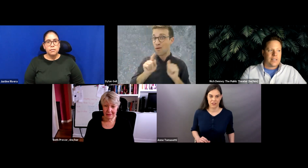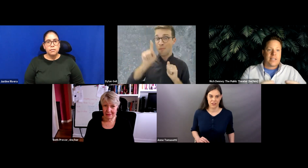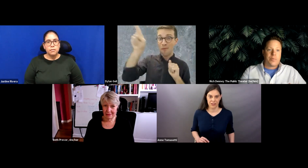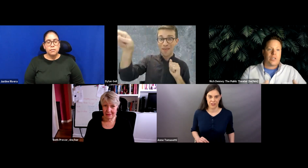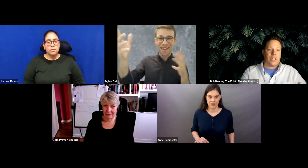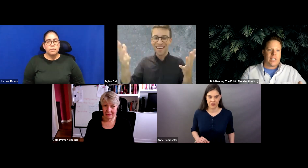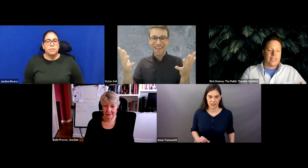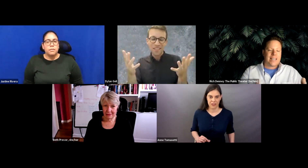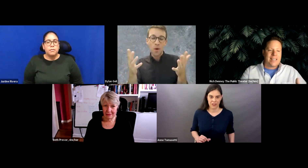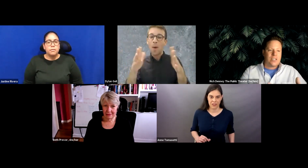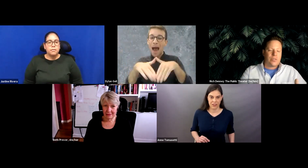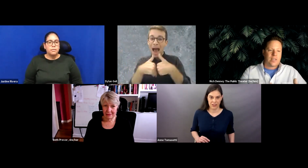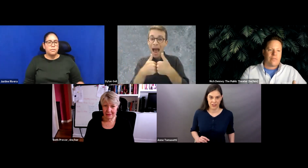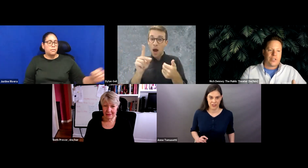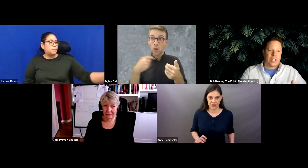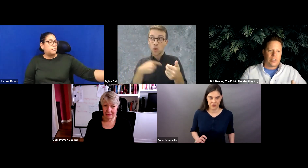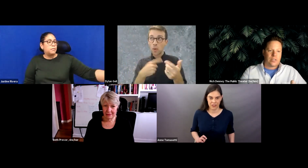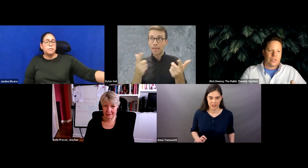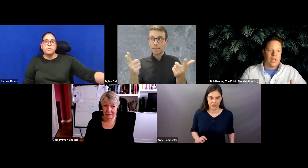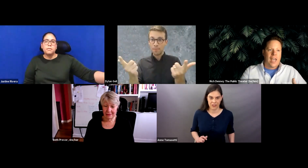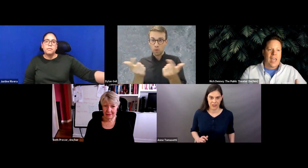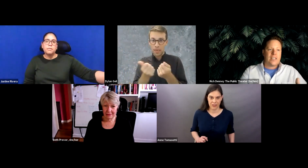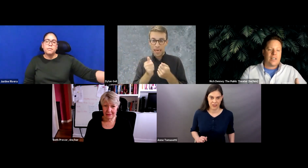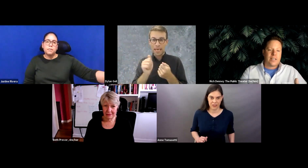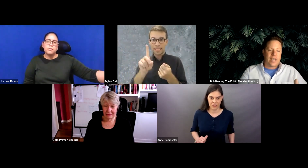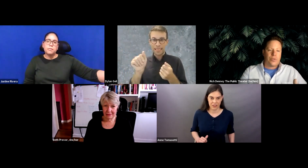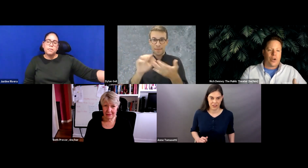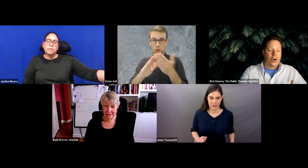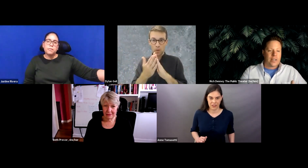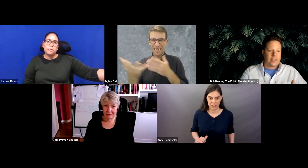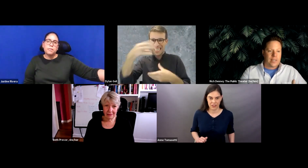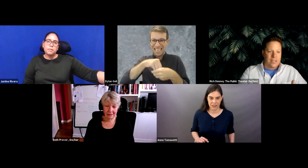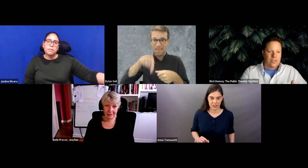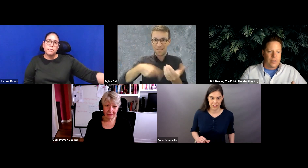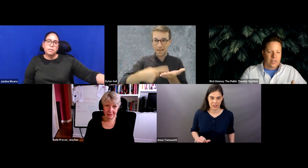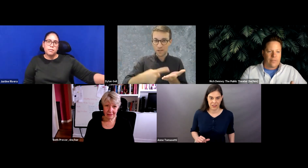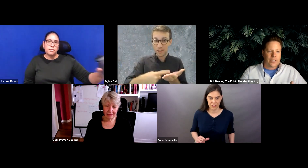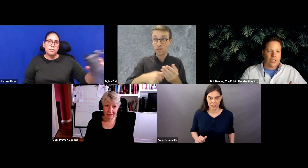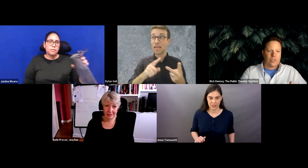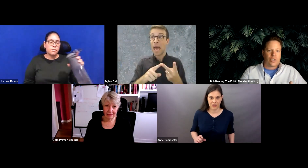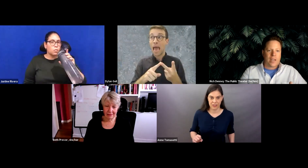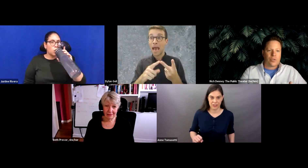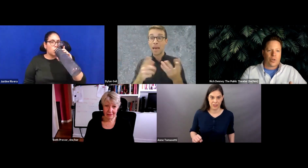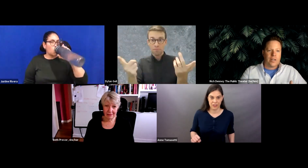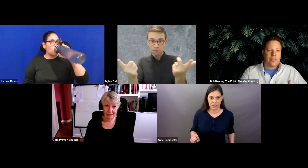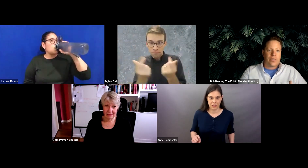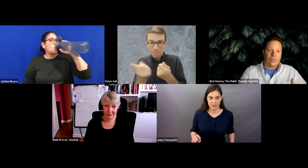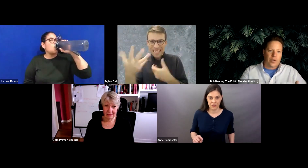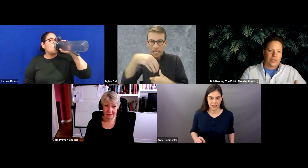disabled communities into these conversations, and disabled artists into these conversations to make sure that their voices